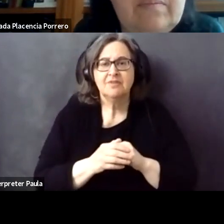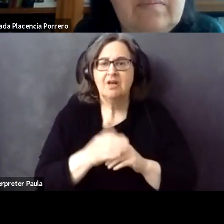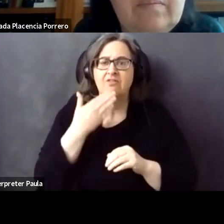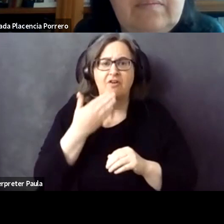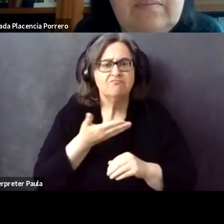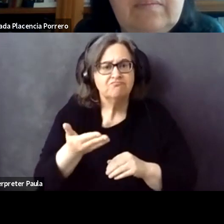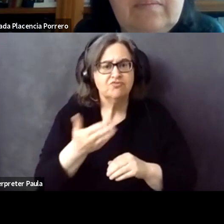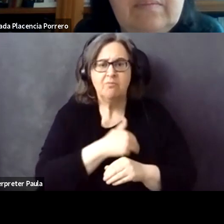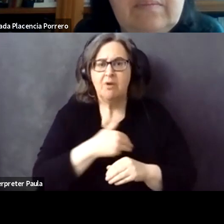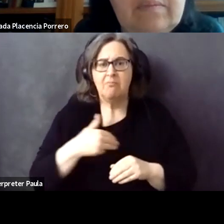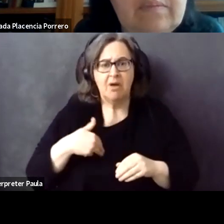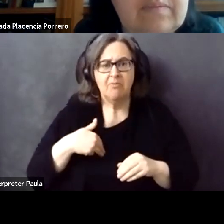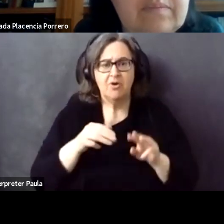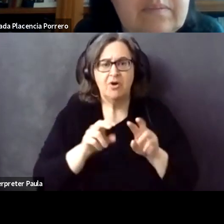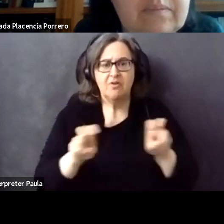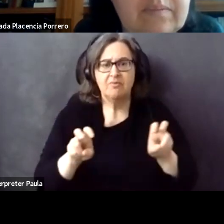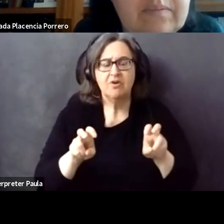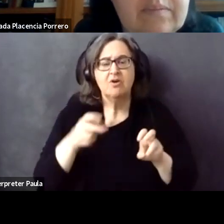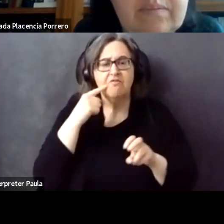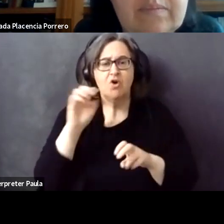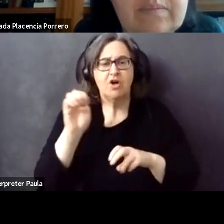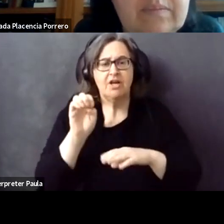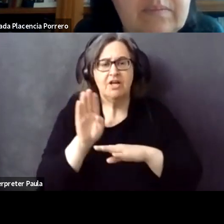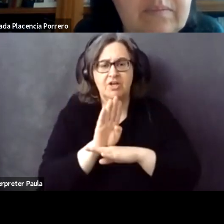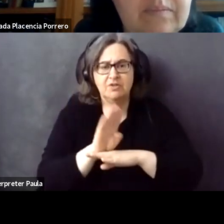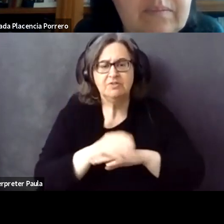LÉON MÖLENBERG: First, let me thank you for organising this,